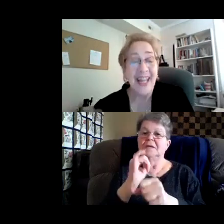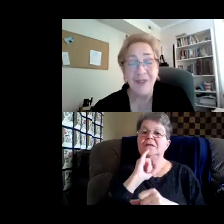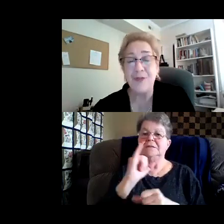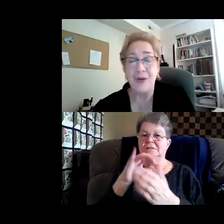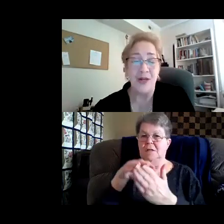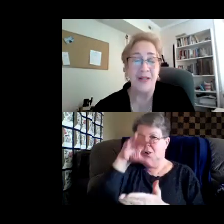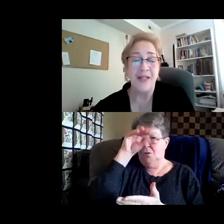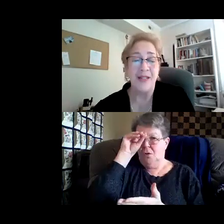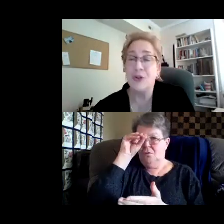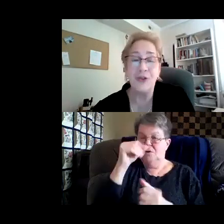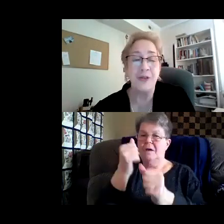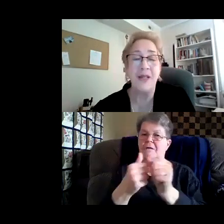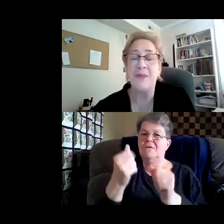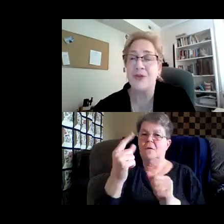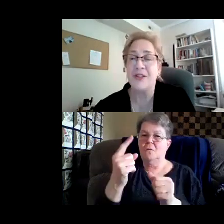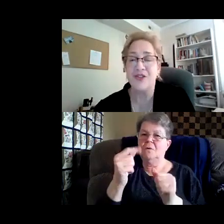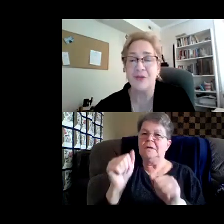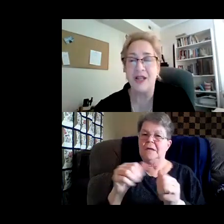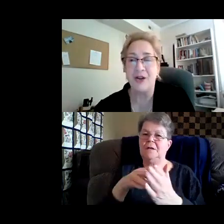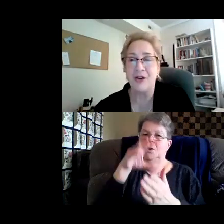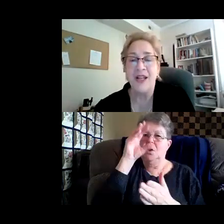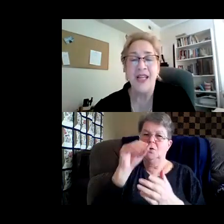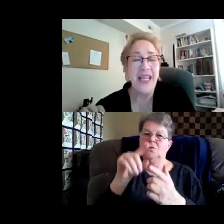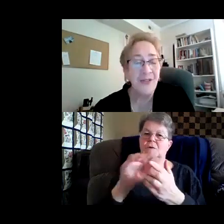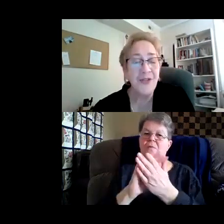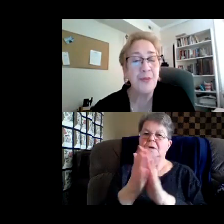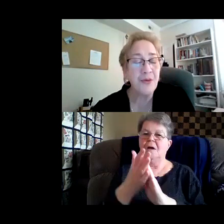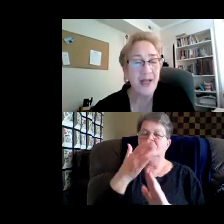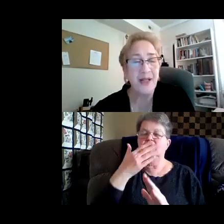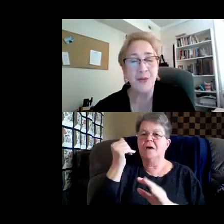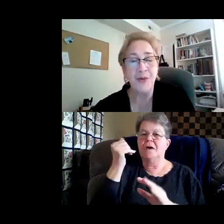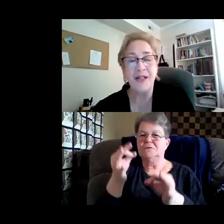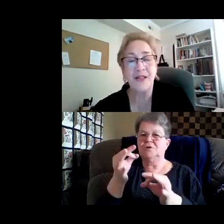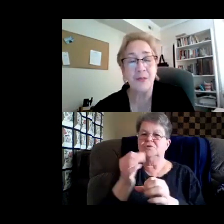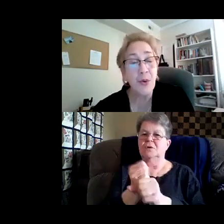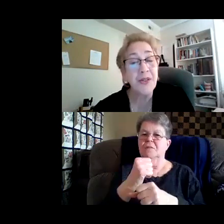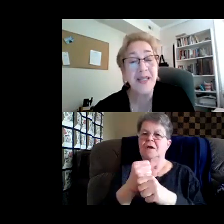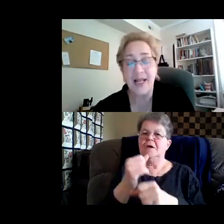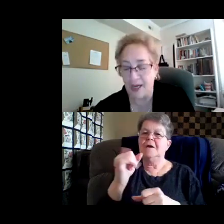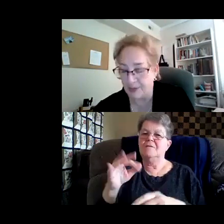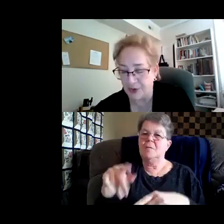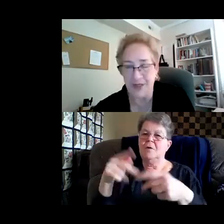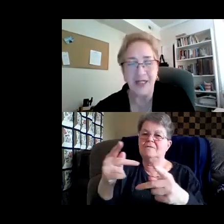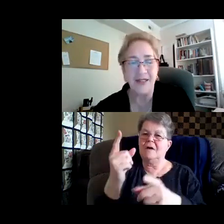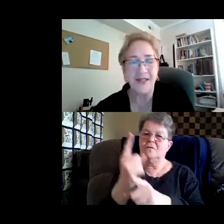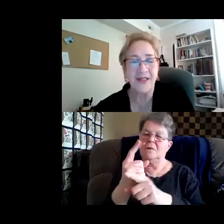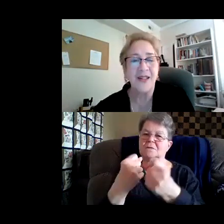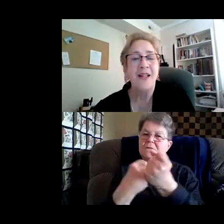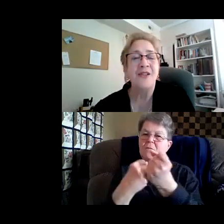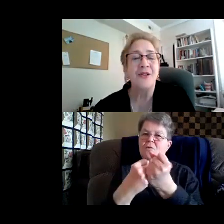Everyone can learn to be a better decision-maker if they're provided the right supports and opportunities.